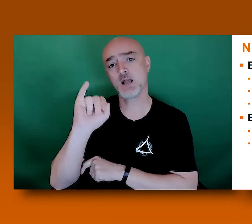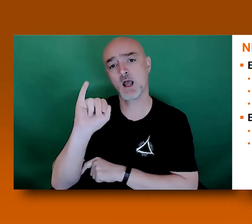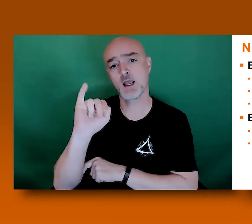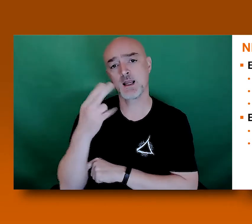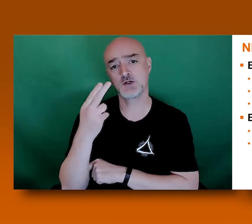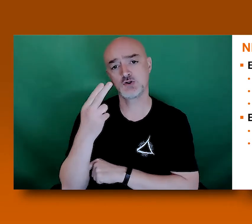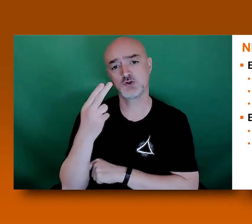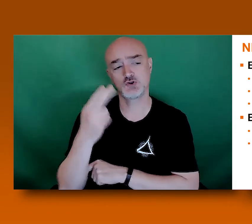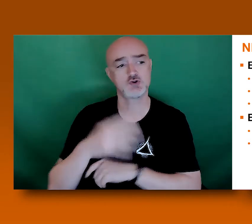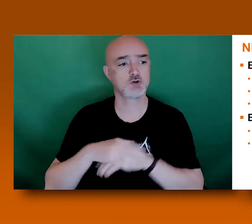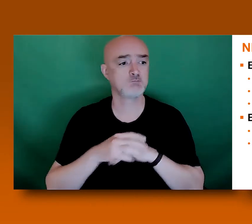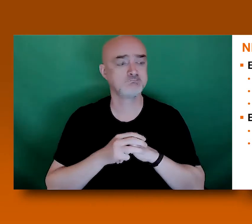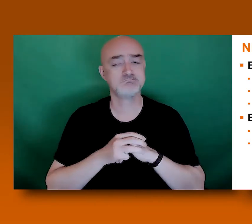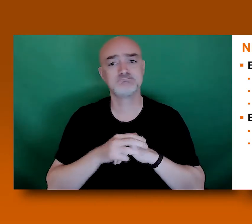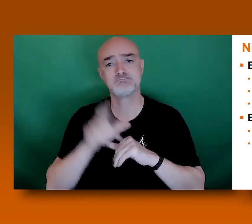So, I'll be starting with NIH.